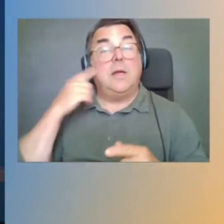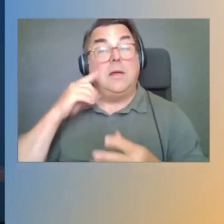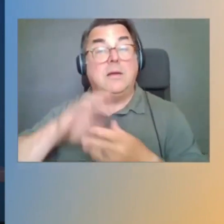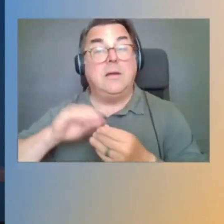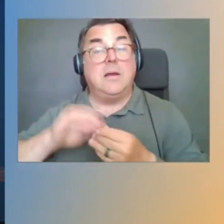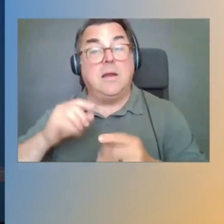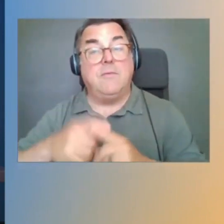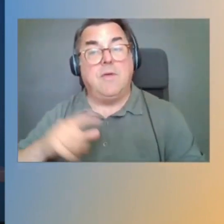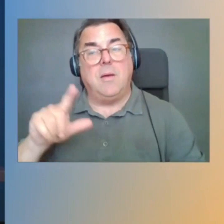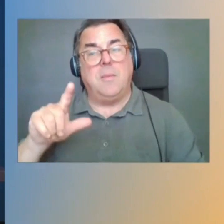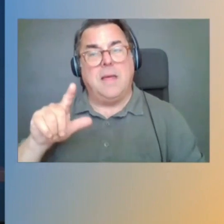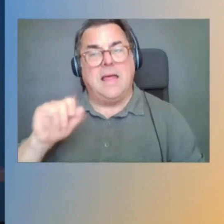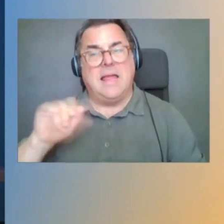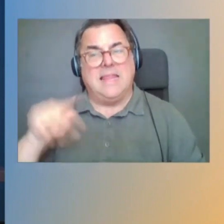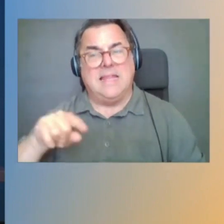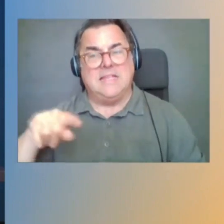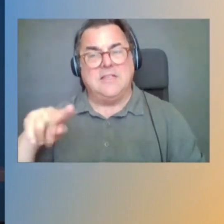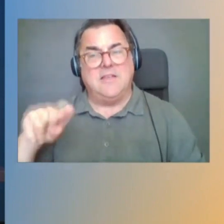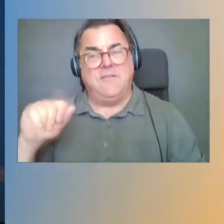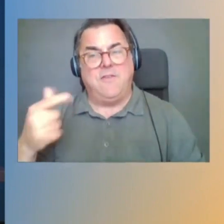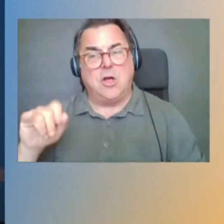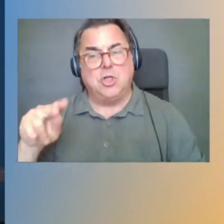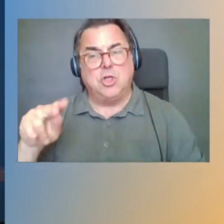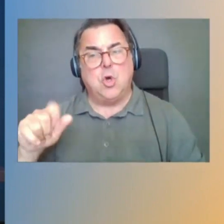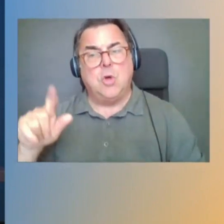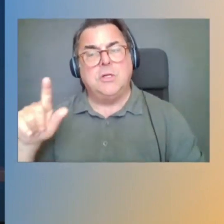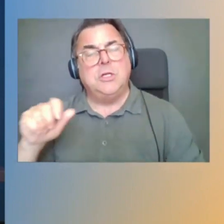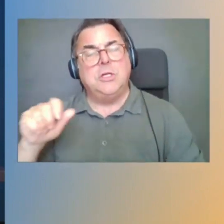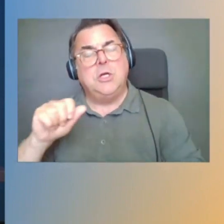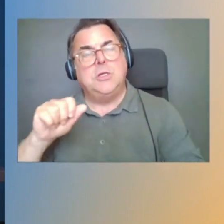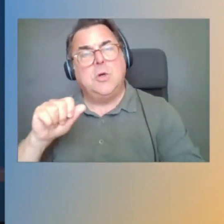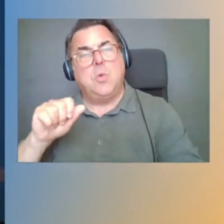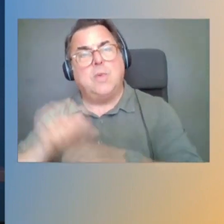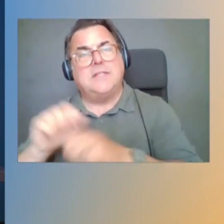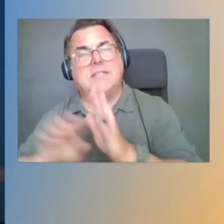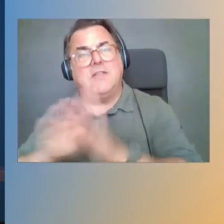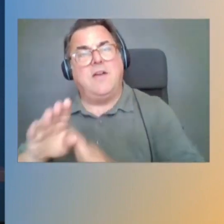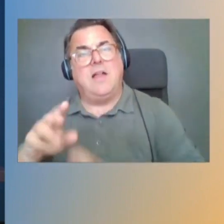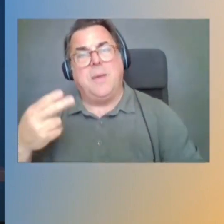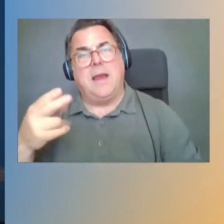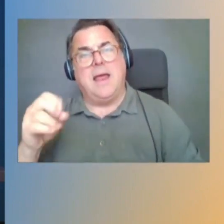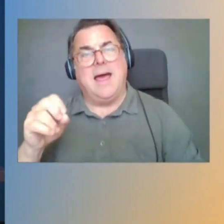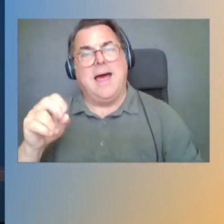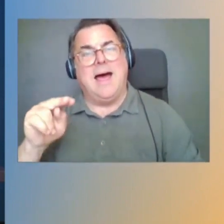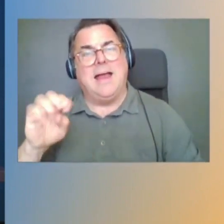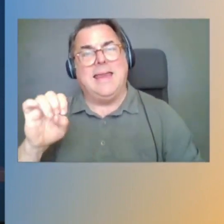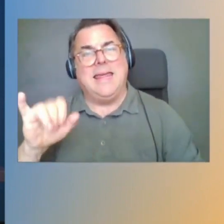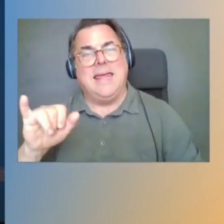who's a developer advocate at Honeycomb.io. I also encourage folks to take a look at Liz's Twitter feed as well,